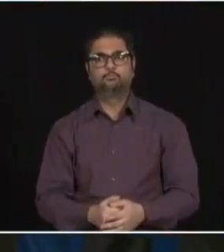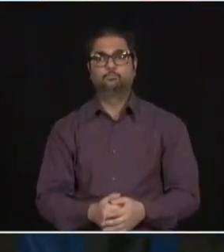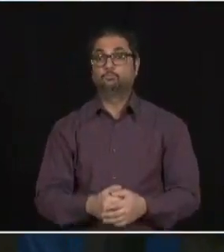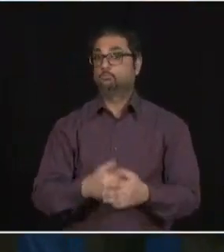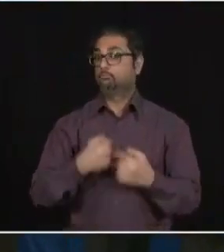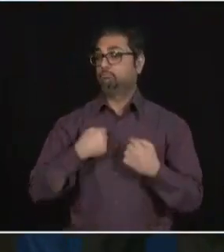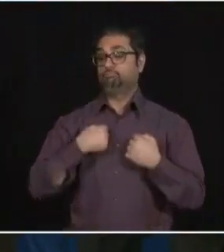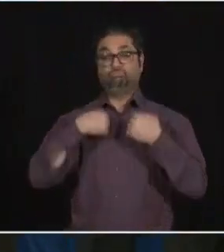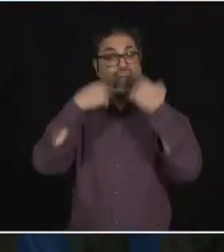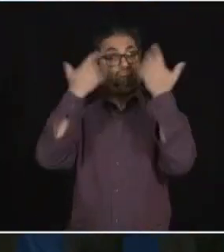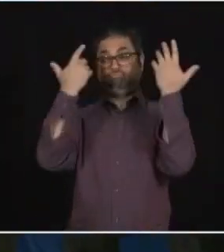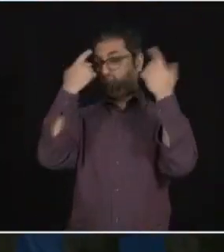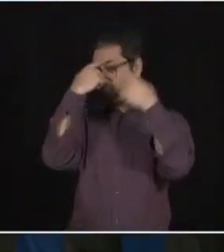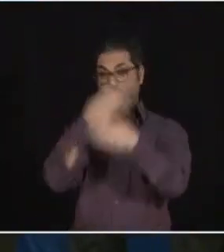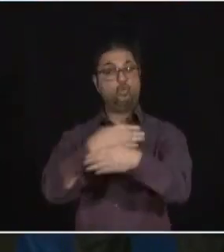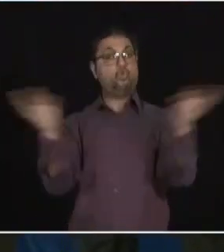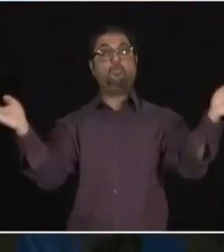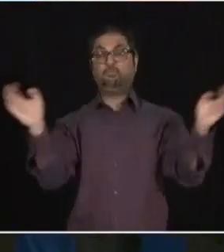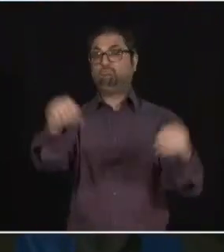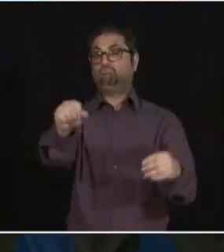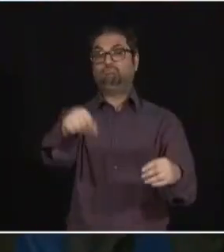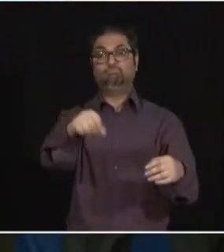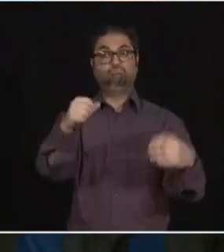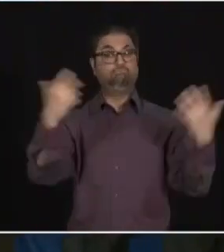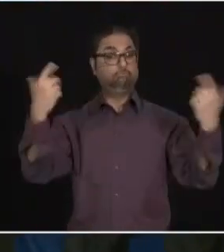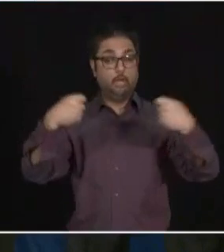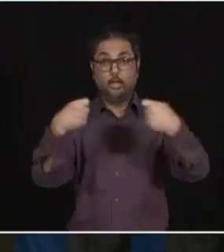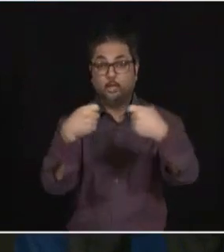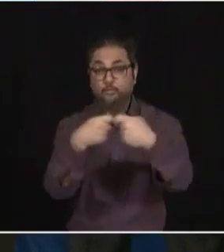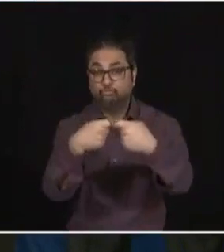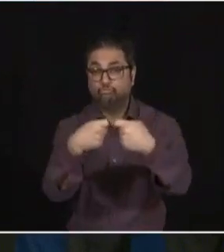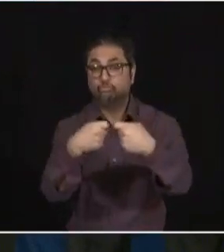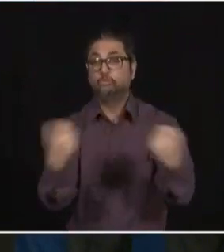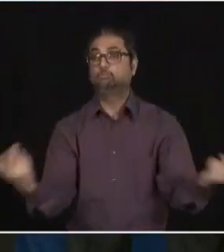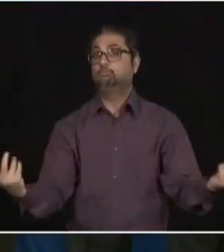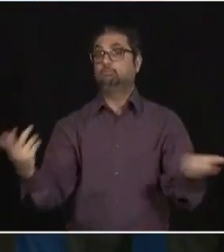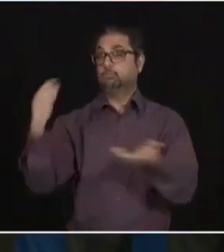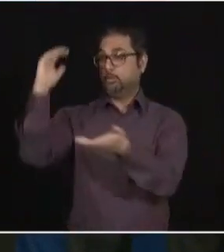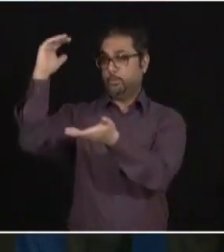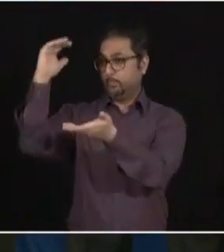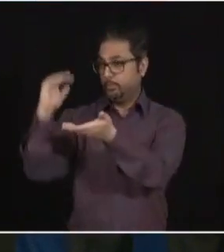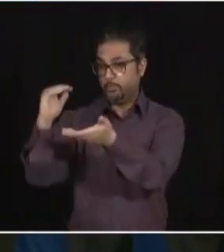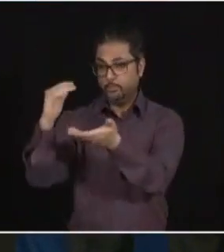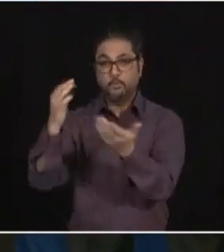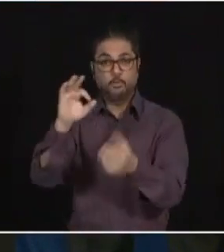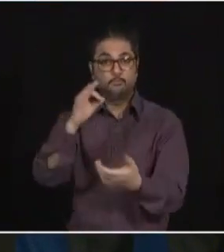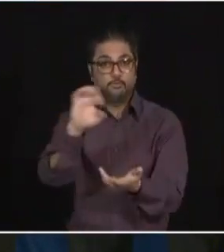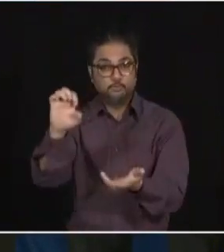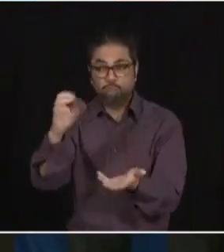table. What we've done is everything from lowering hydro costs to making sure they have rent